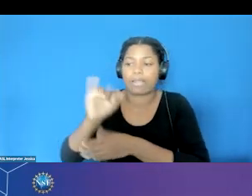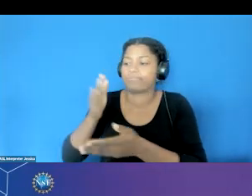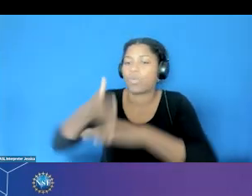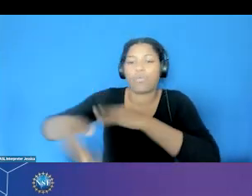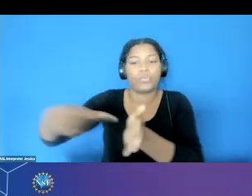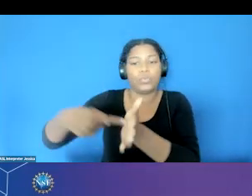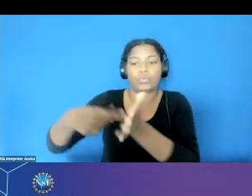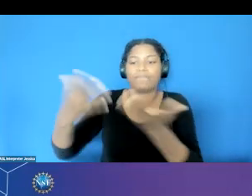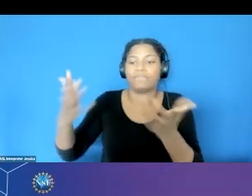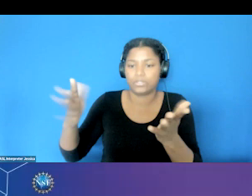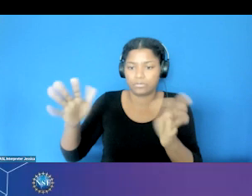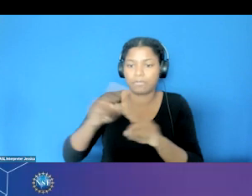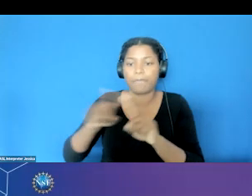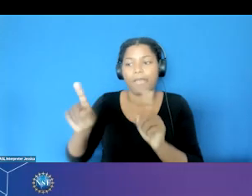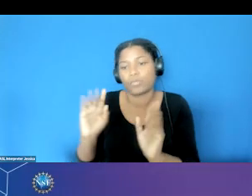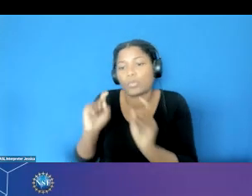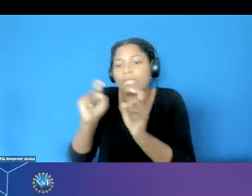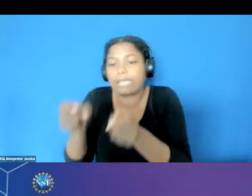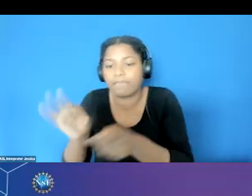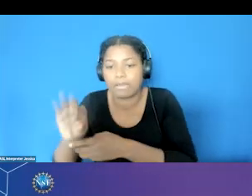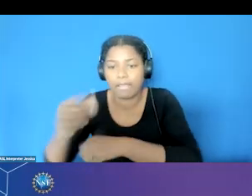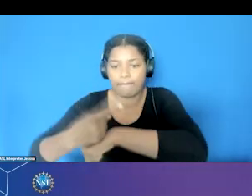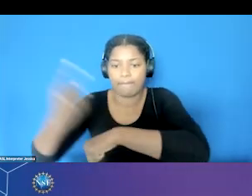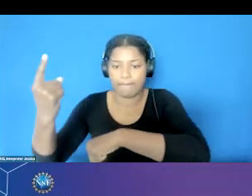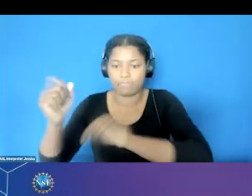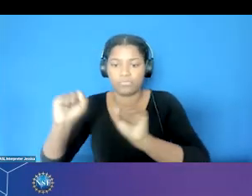It's just that we're giving you that 90-day grace period to get it submitted.